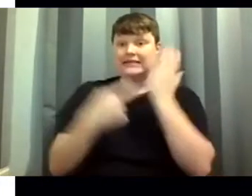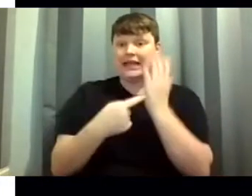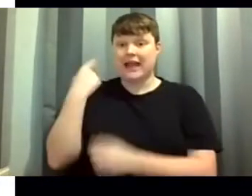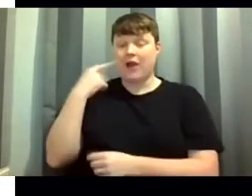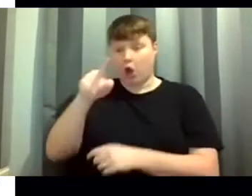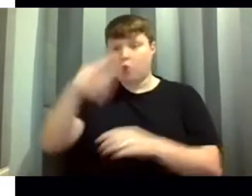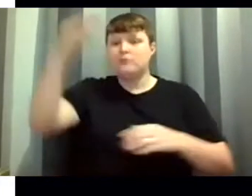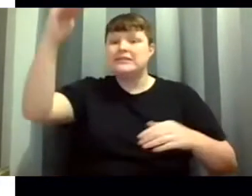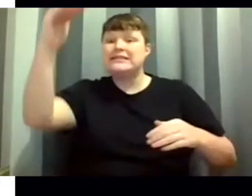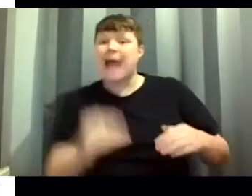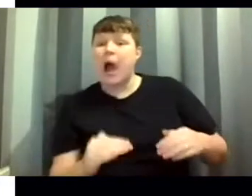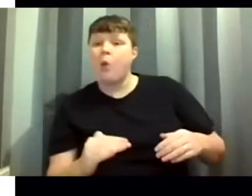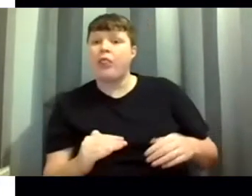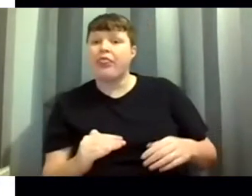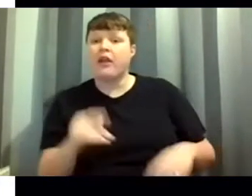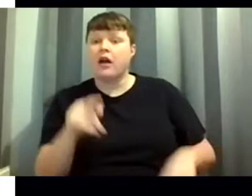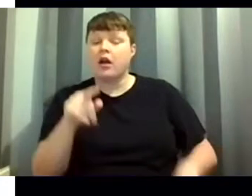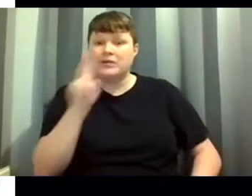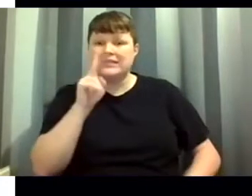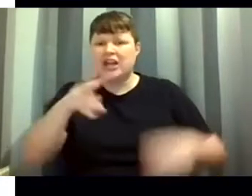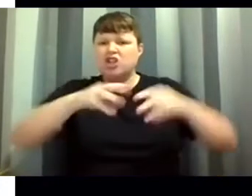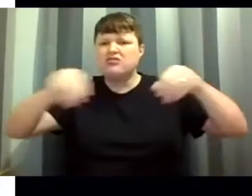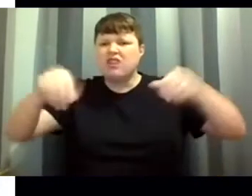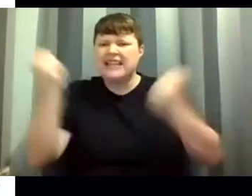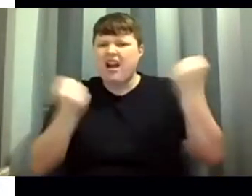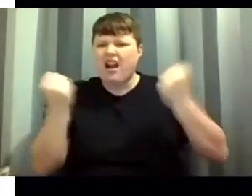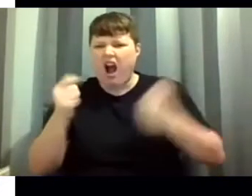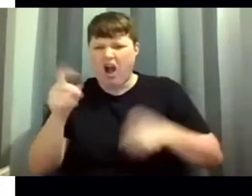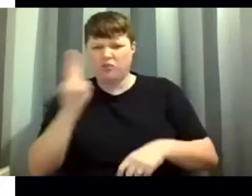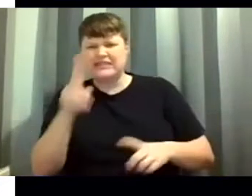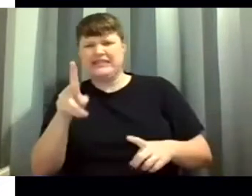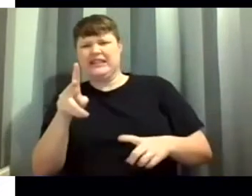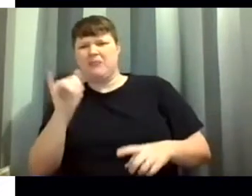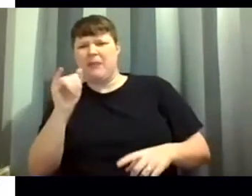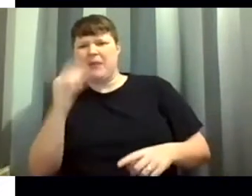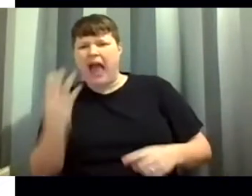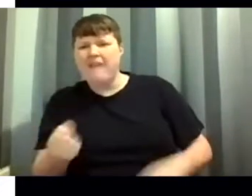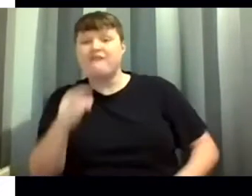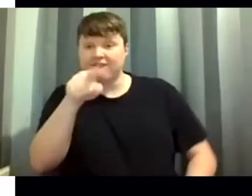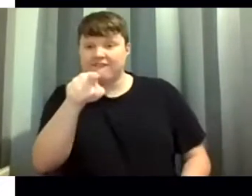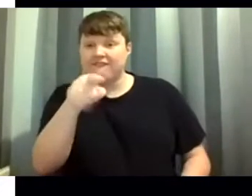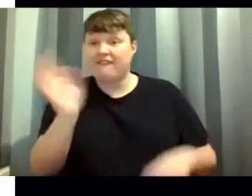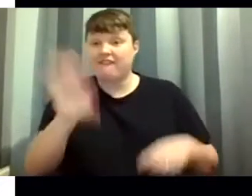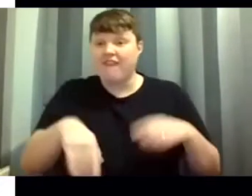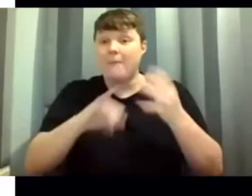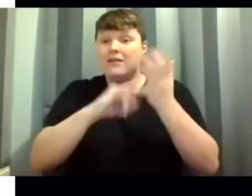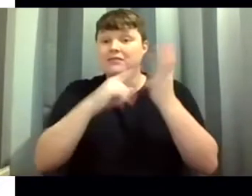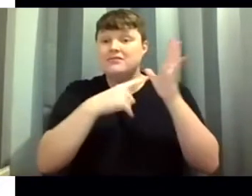might have got a dusty car and need to wash your windscreen. And that dust came from the Sahara!